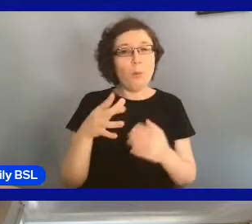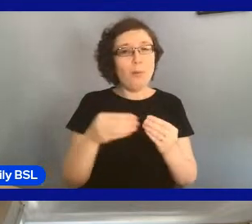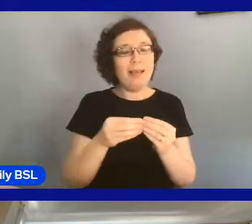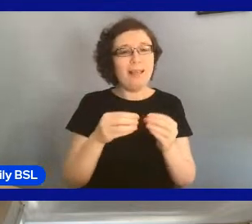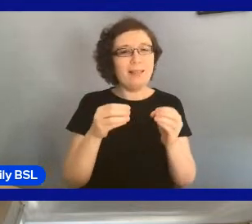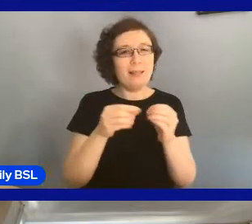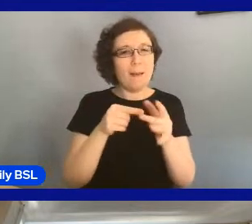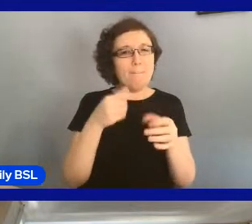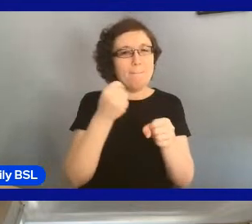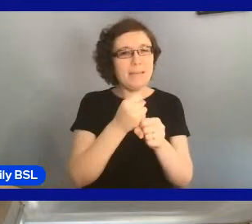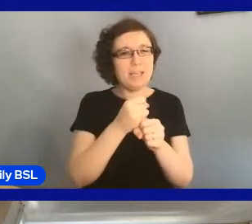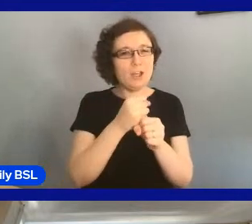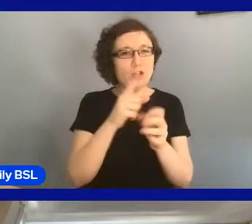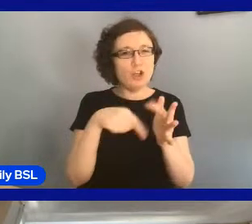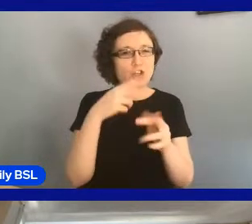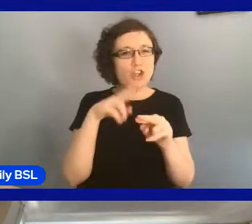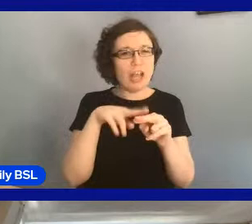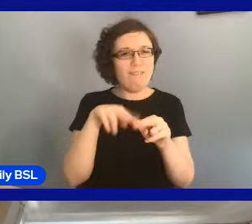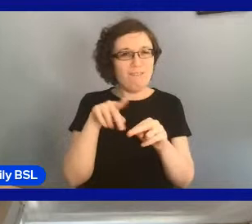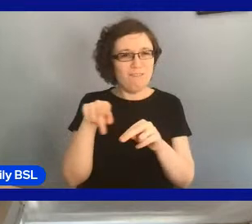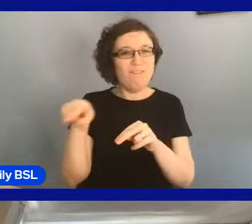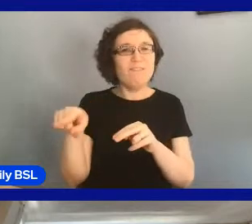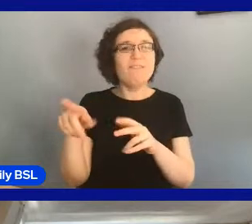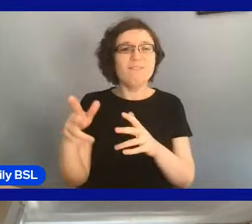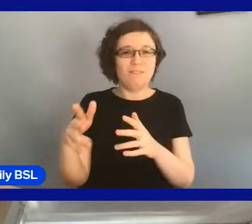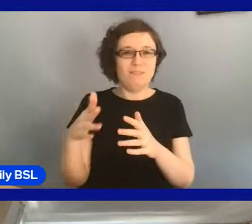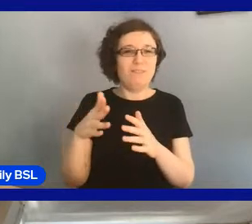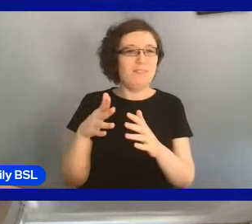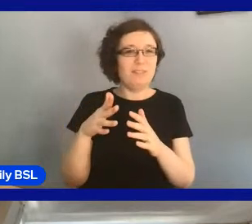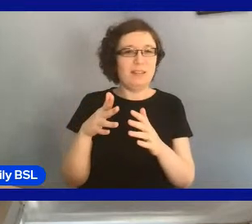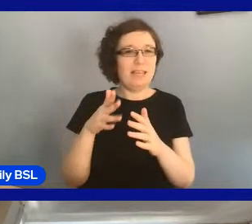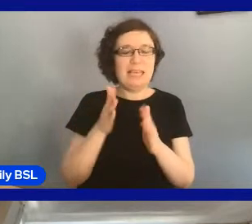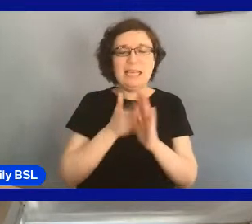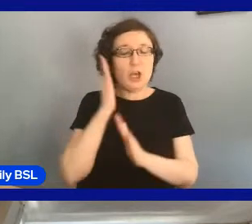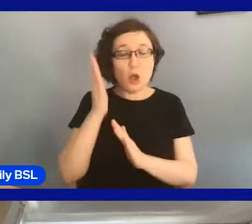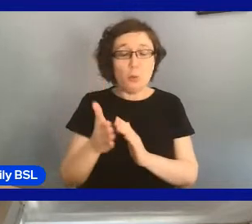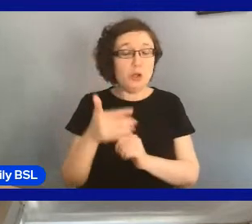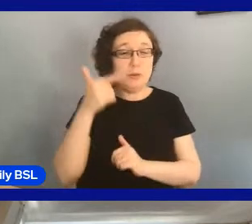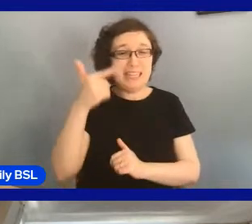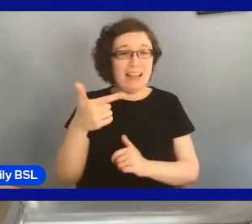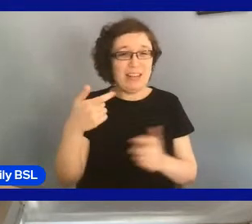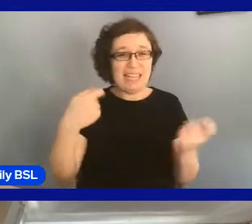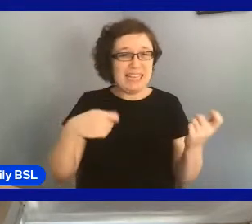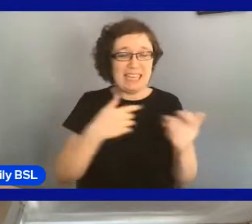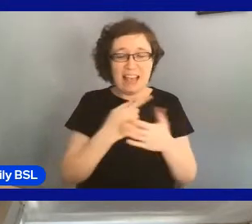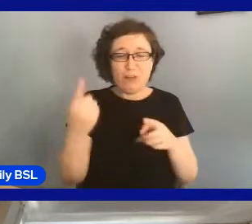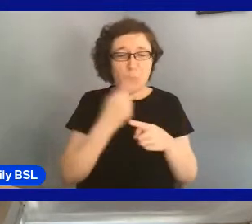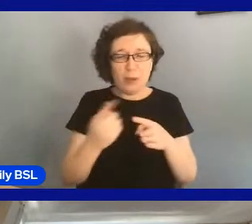things that we have done which is the technical focus of things. So we have got two I've just listed a couple of